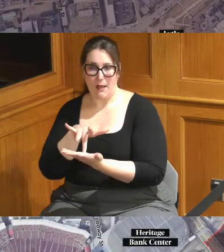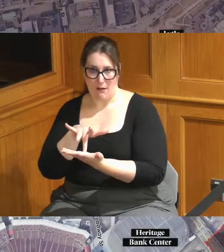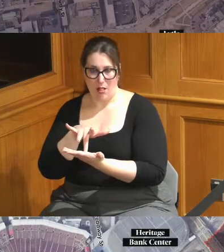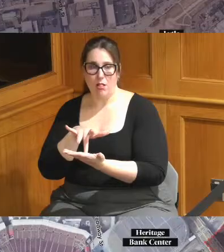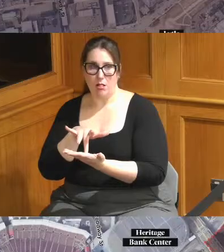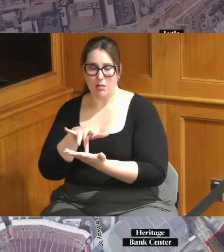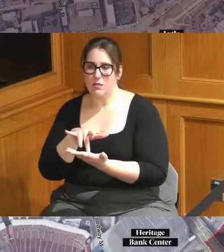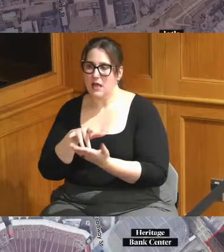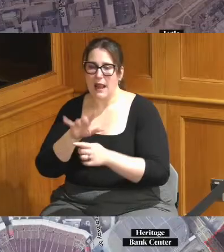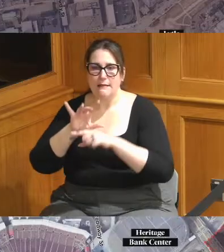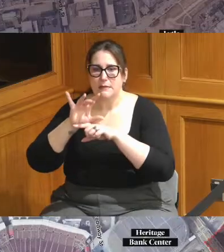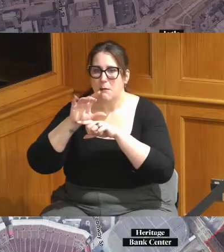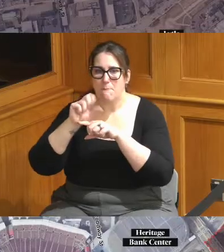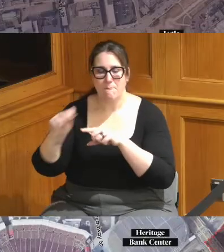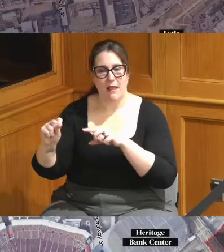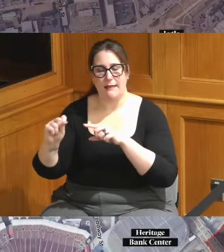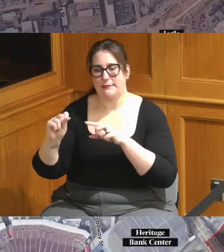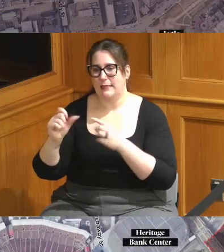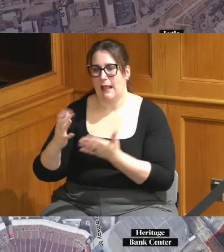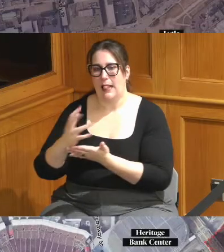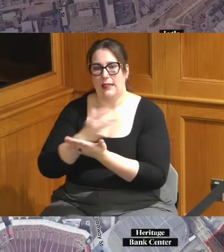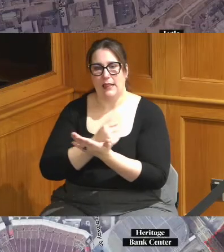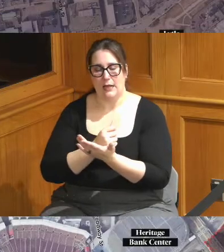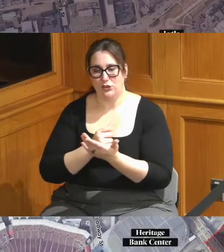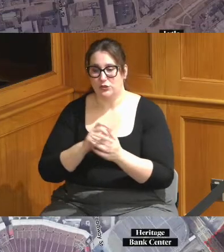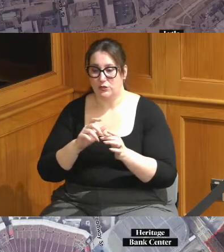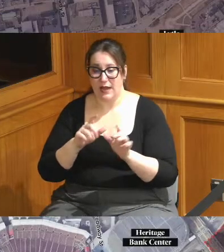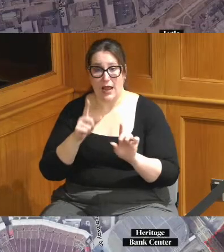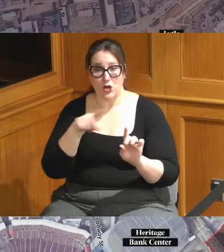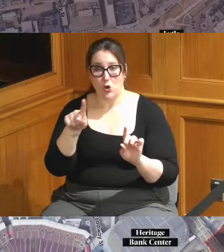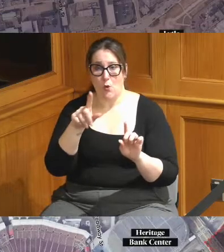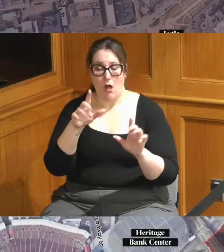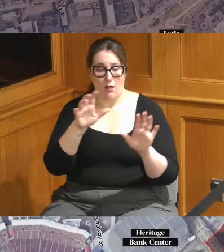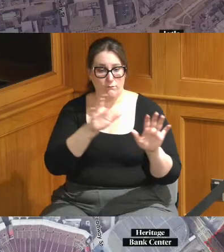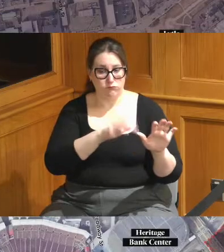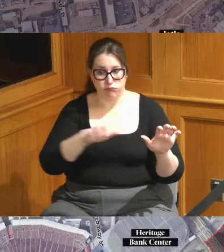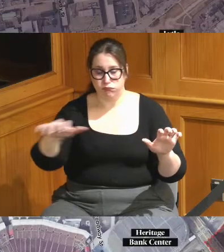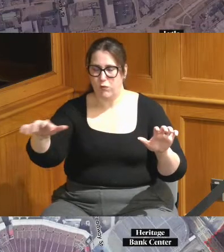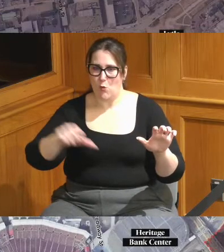amazing collection of assets and you all at the county and the city have a lot to be proud of over